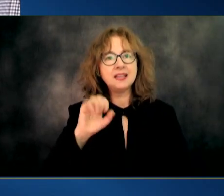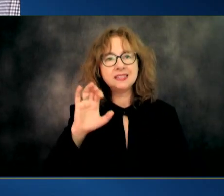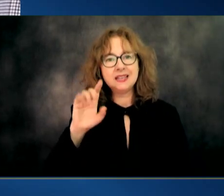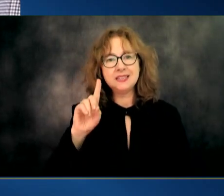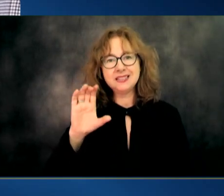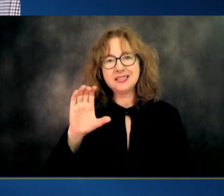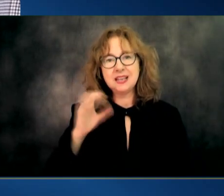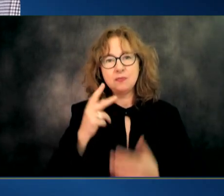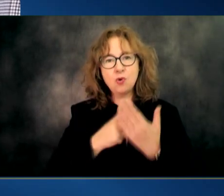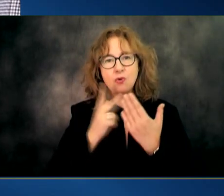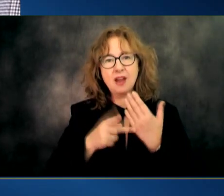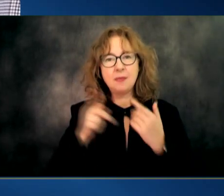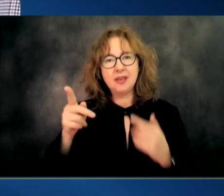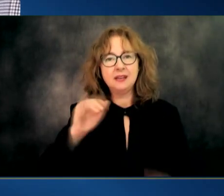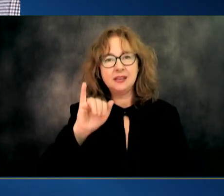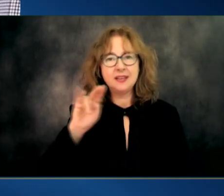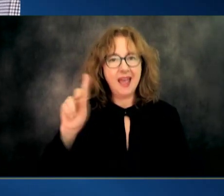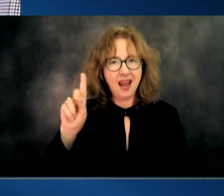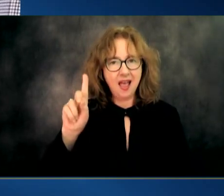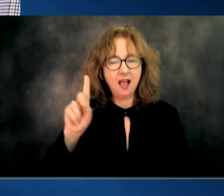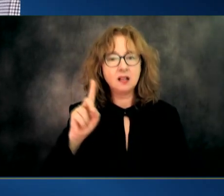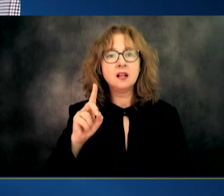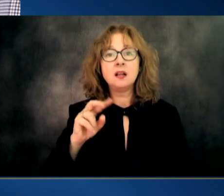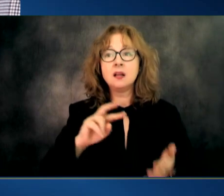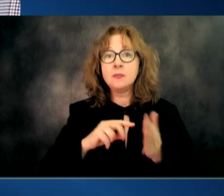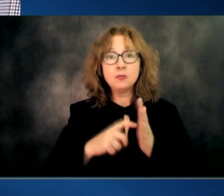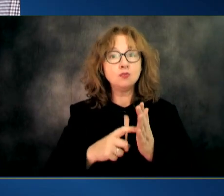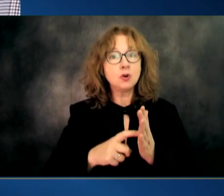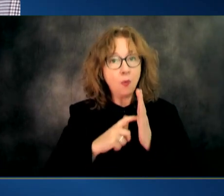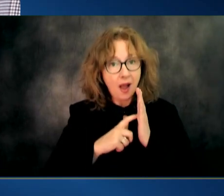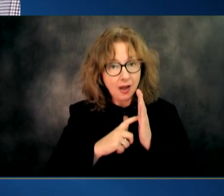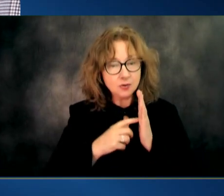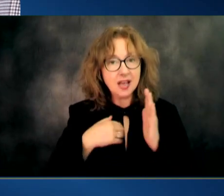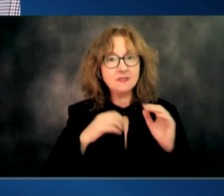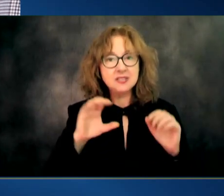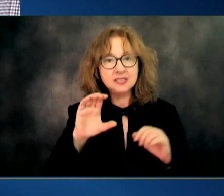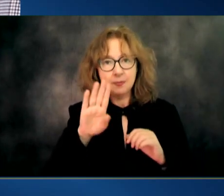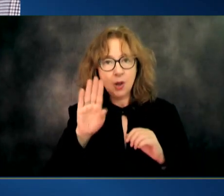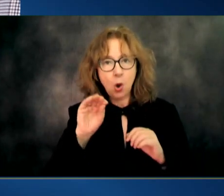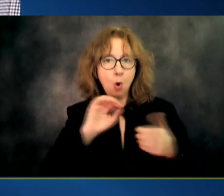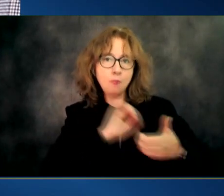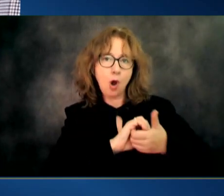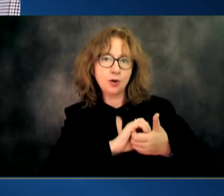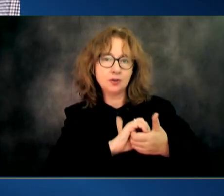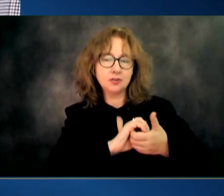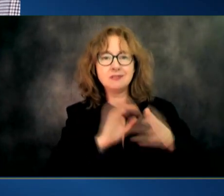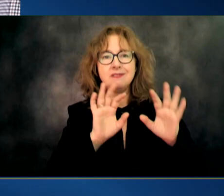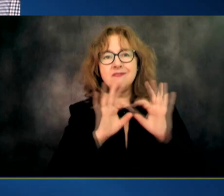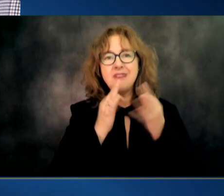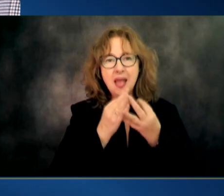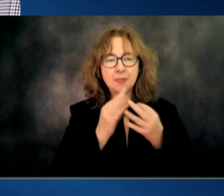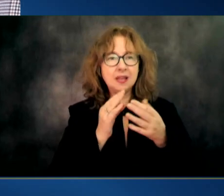programs are required to have CBO partners and families and lawyers involved. And so,